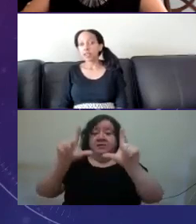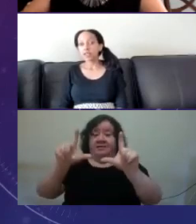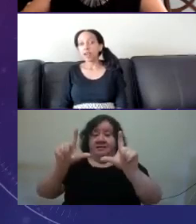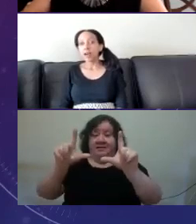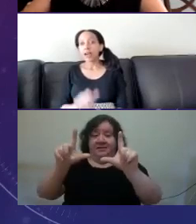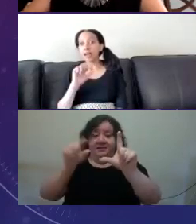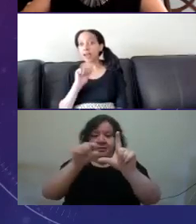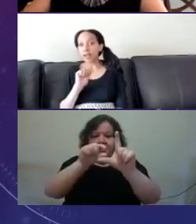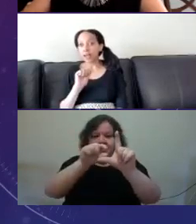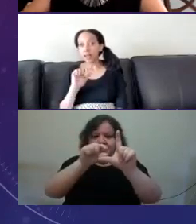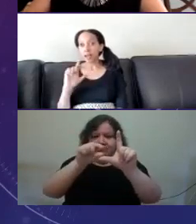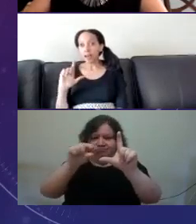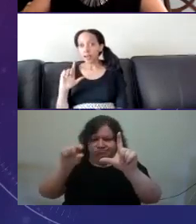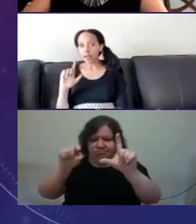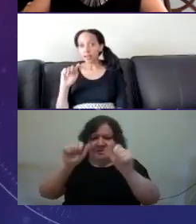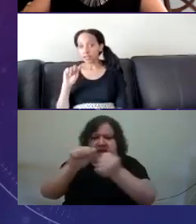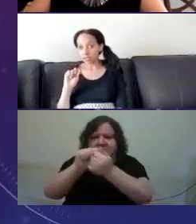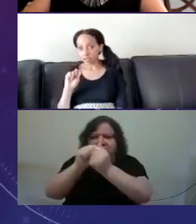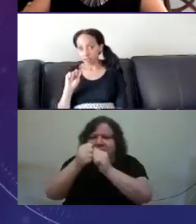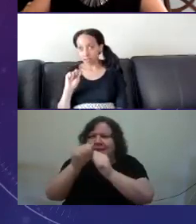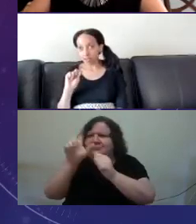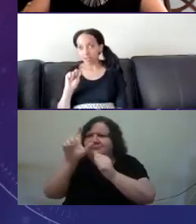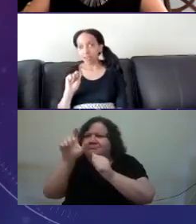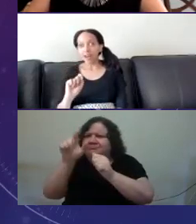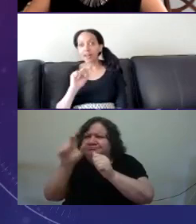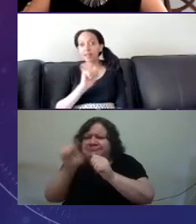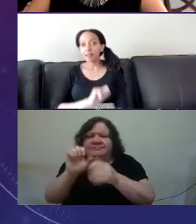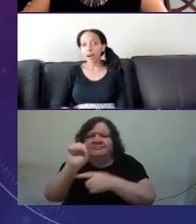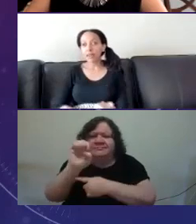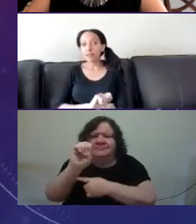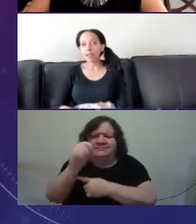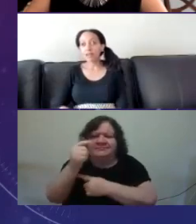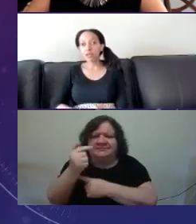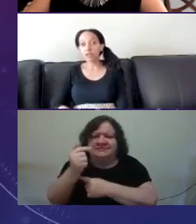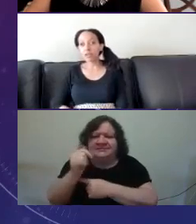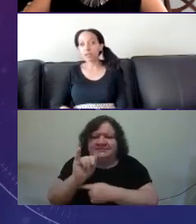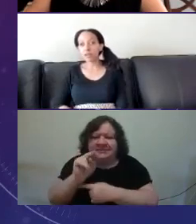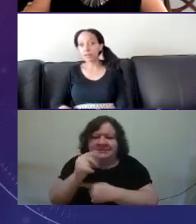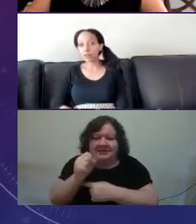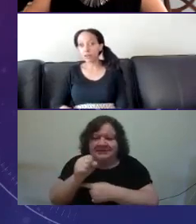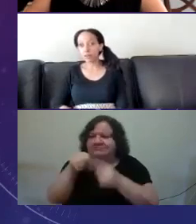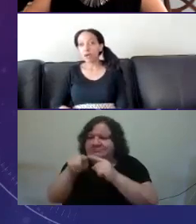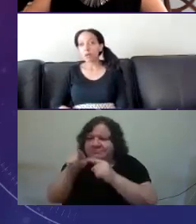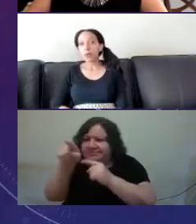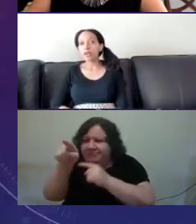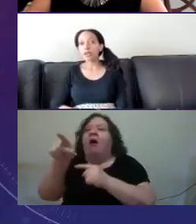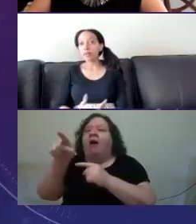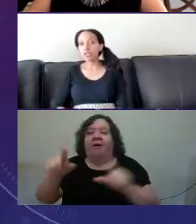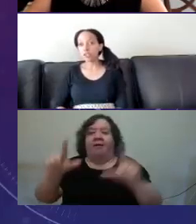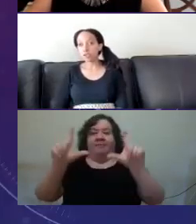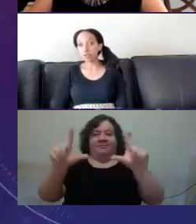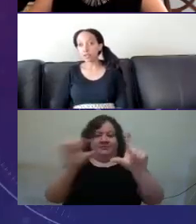a l teen on the bottom left corner of the photo when an image description has